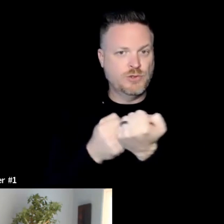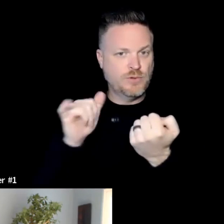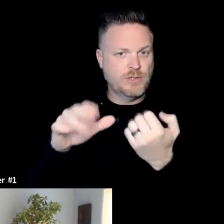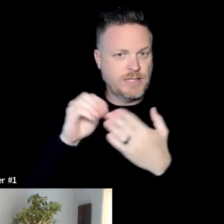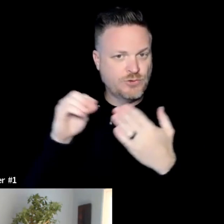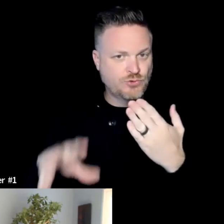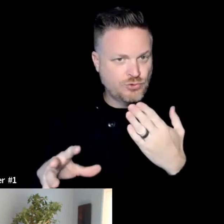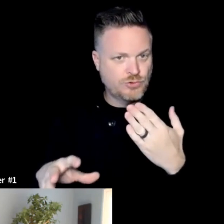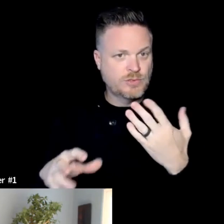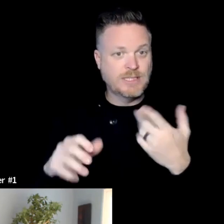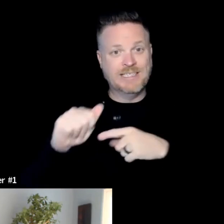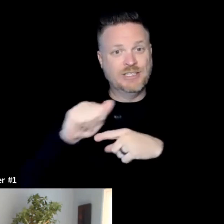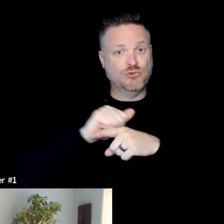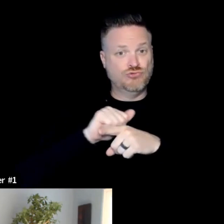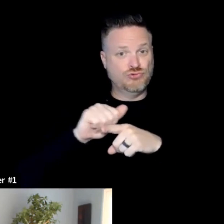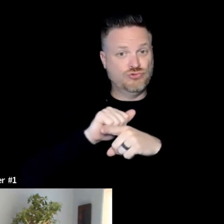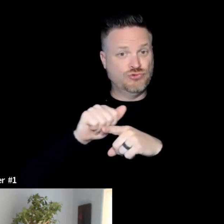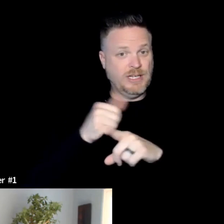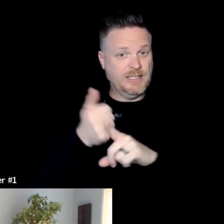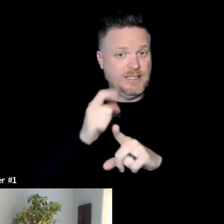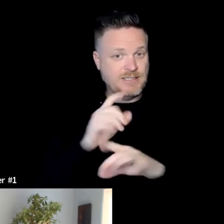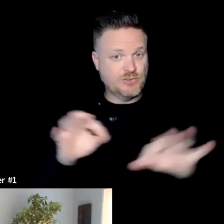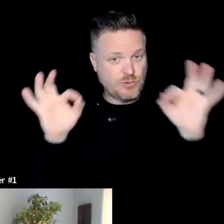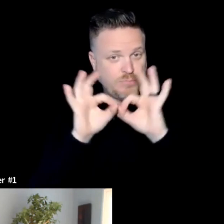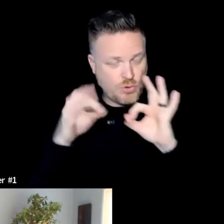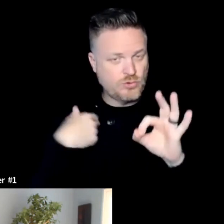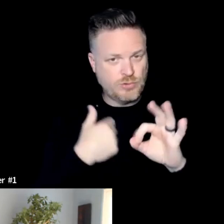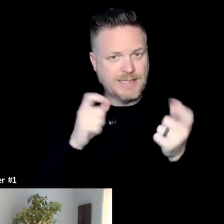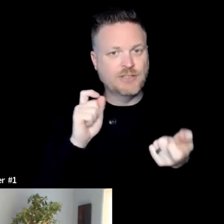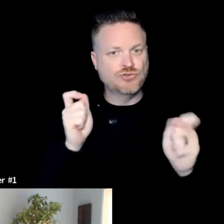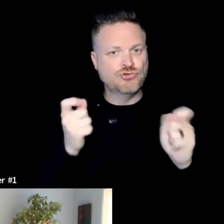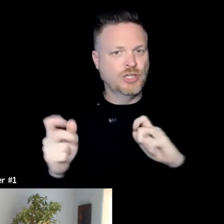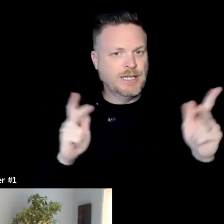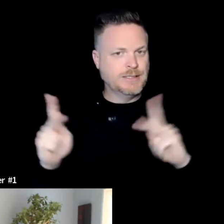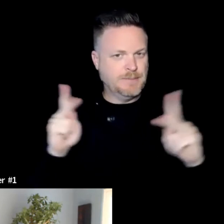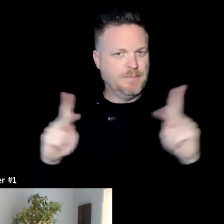So training is definitely important so we can change people's understanding of